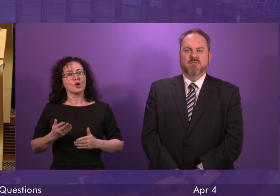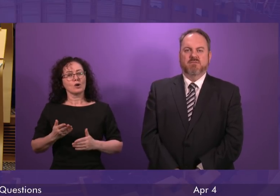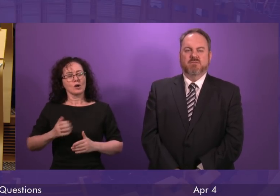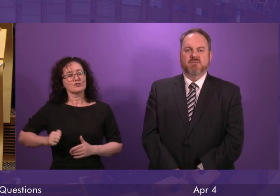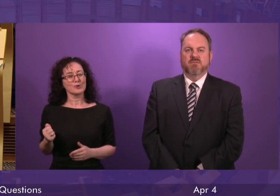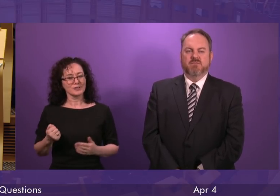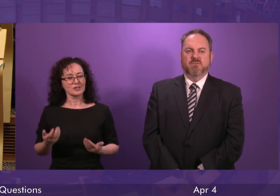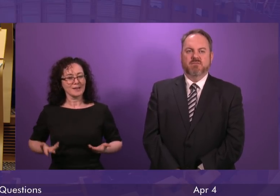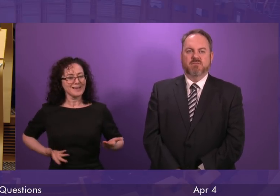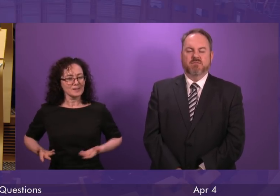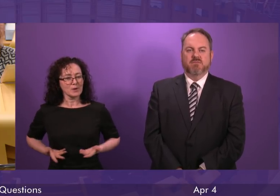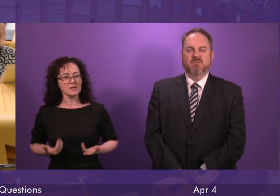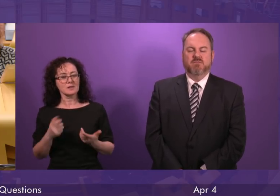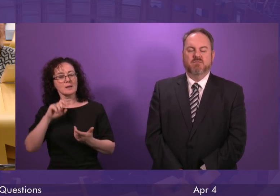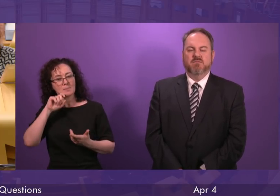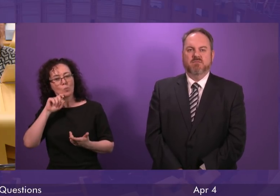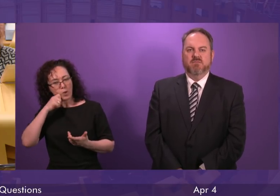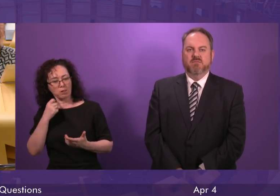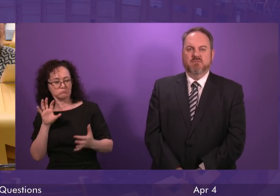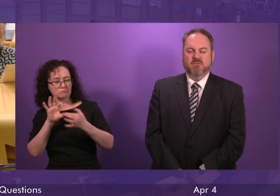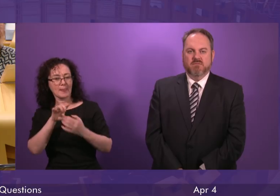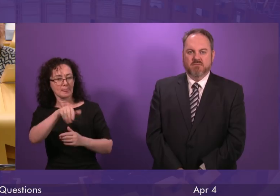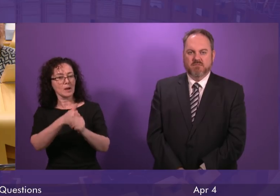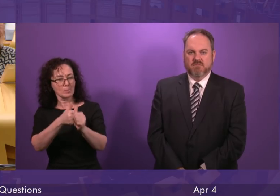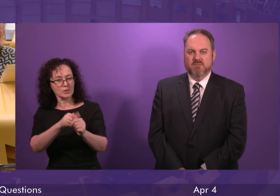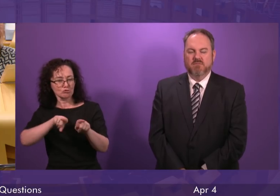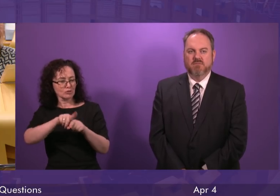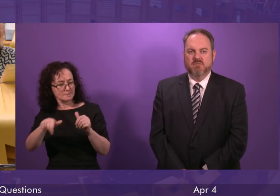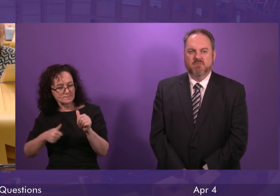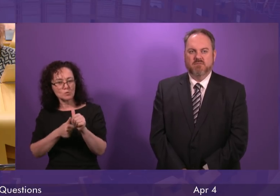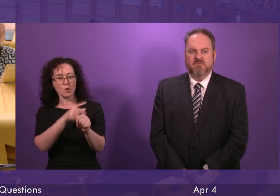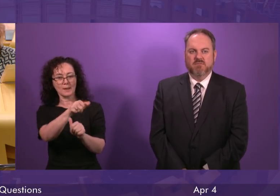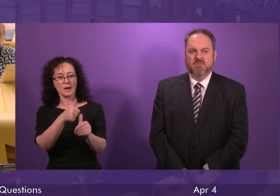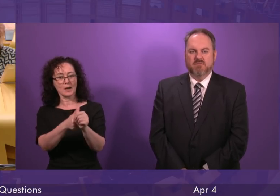contact with the company and will provide whatever support it can. British Gas is the